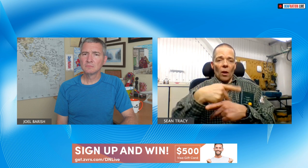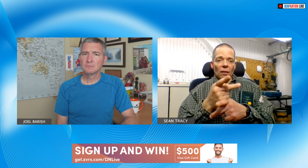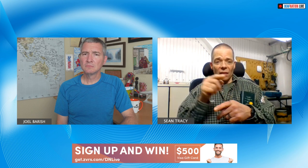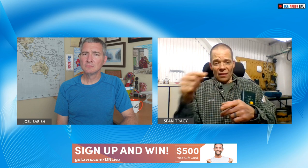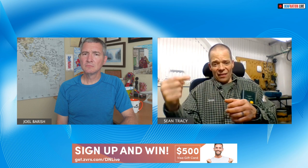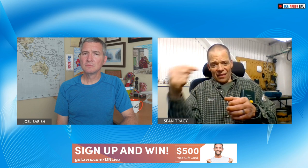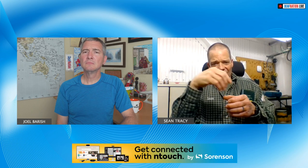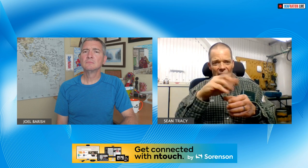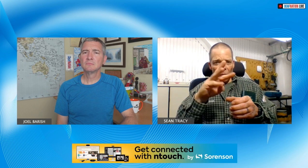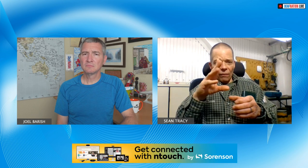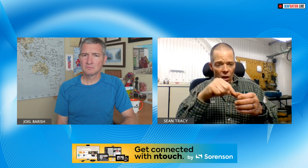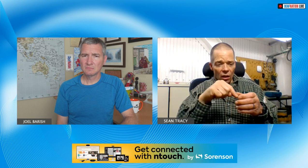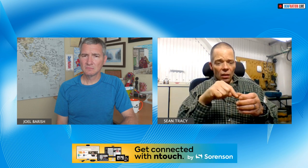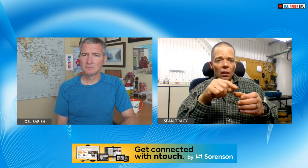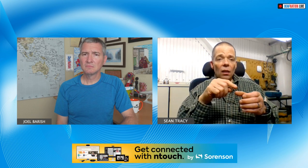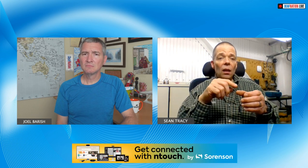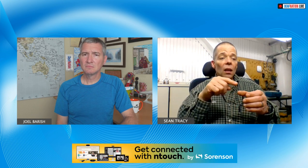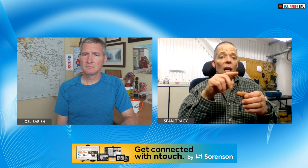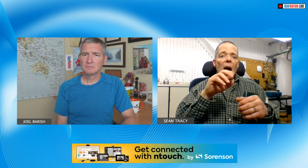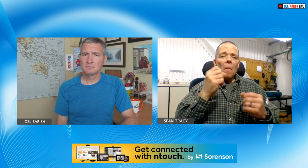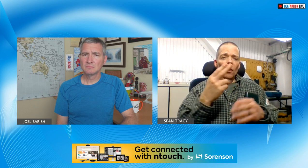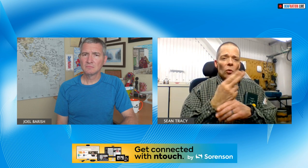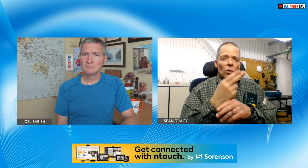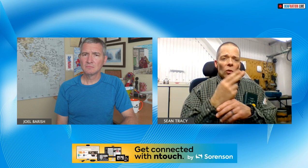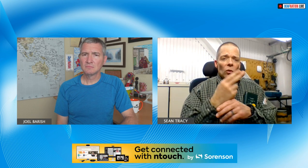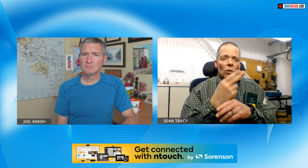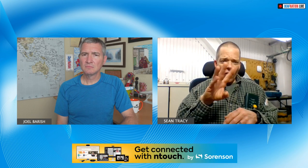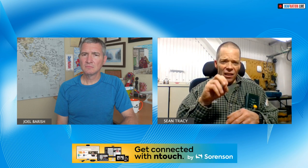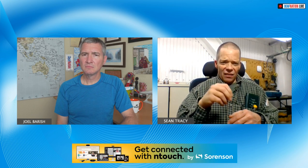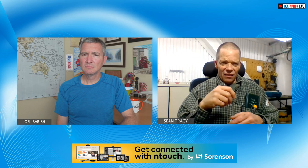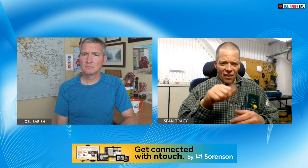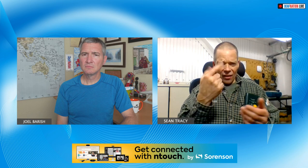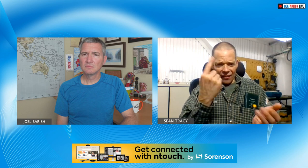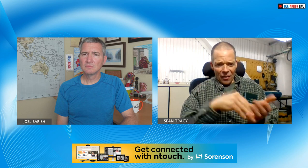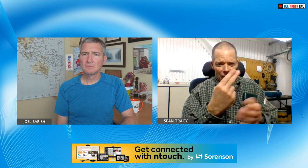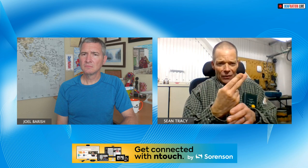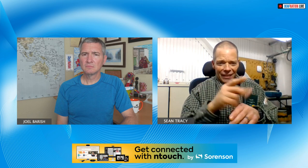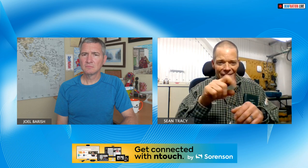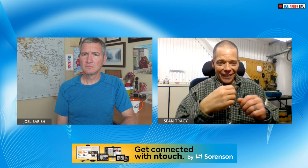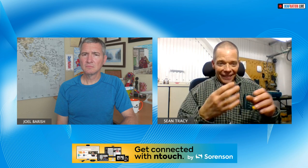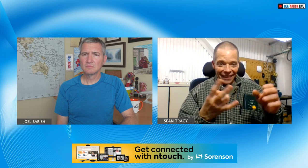that has many uses itself.